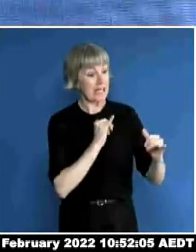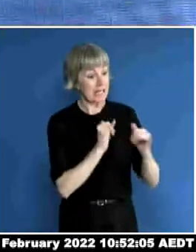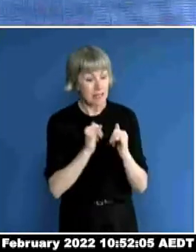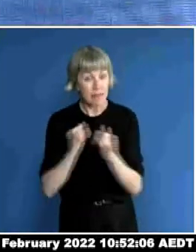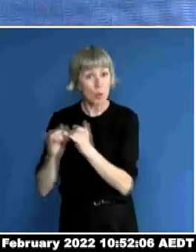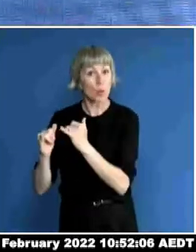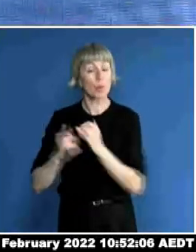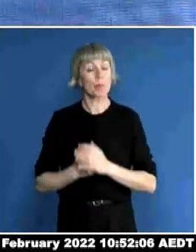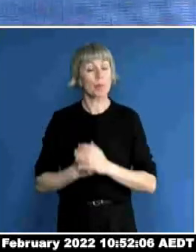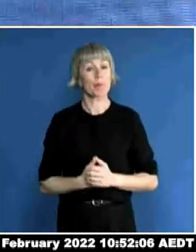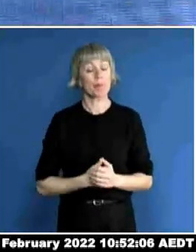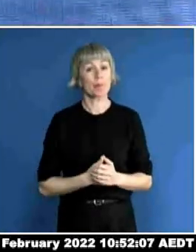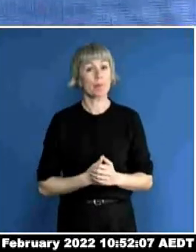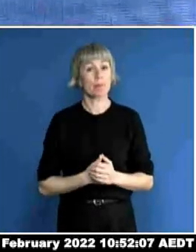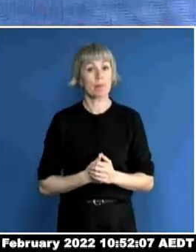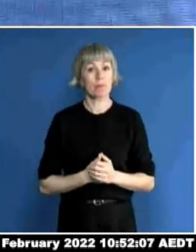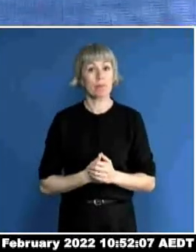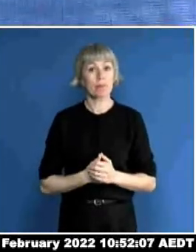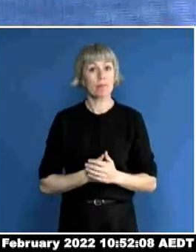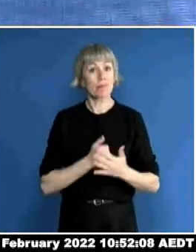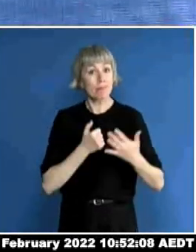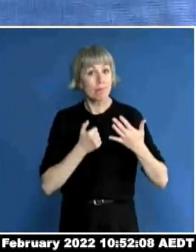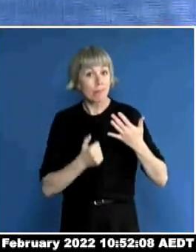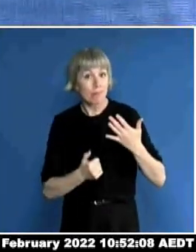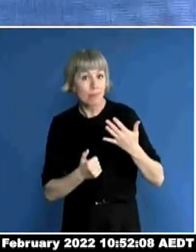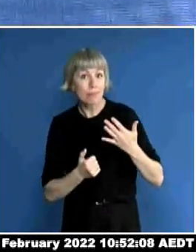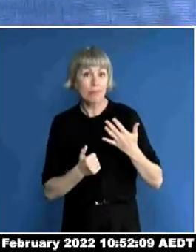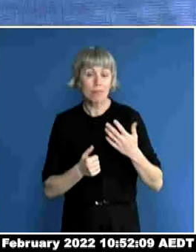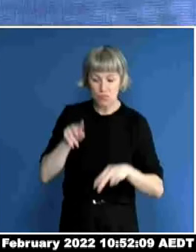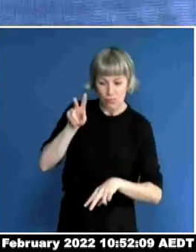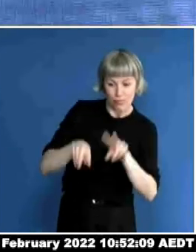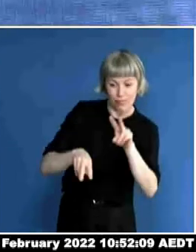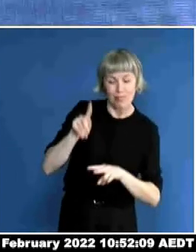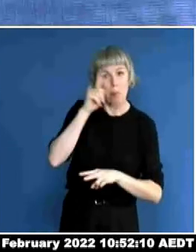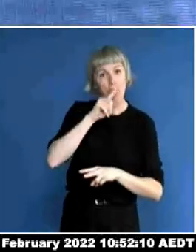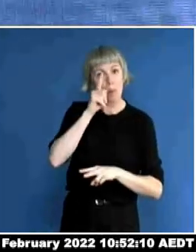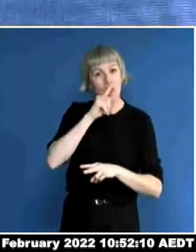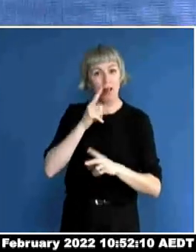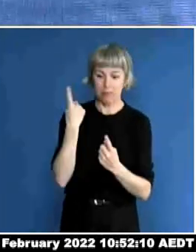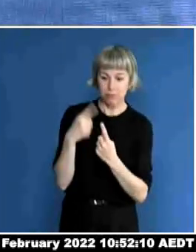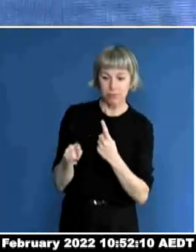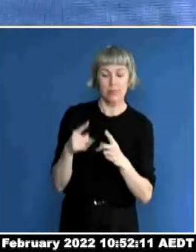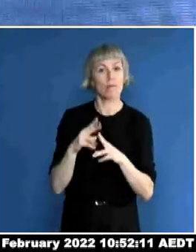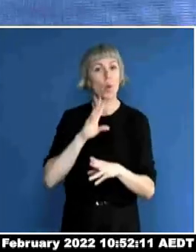of AimBig clients for participation in the program, and assisting to support